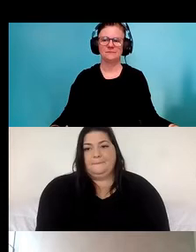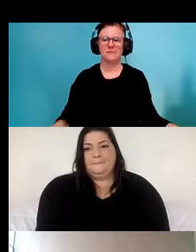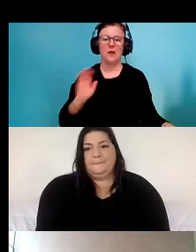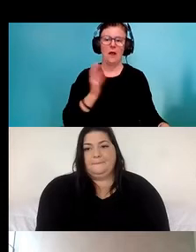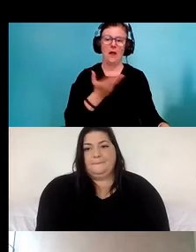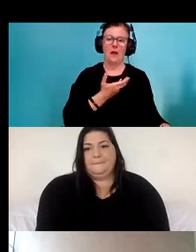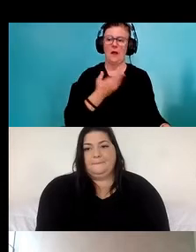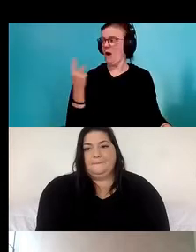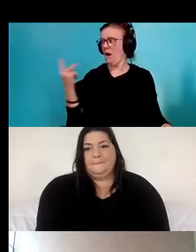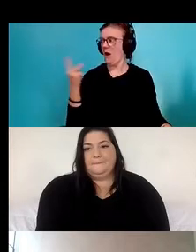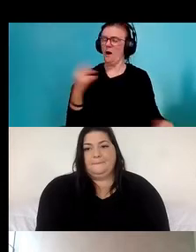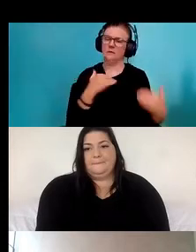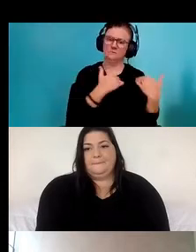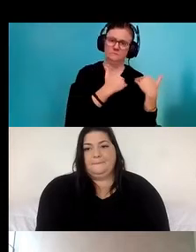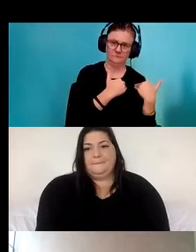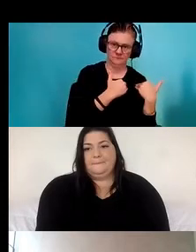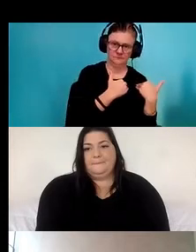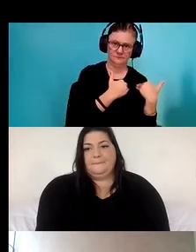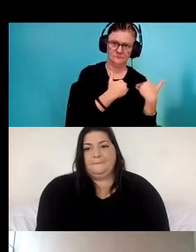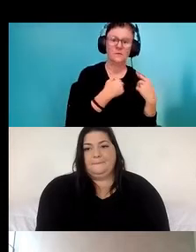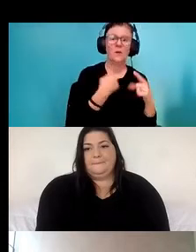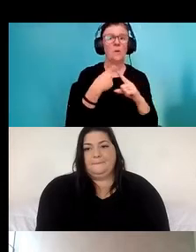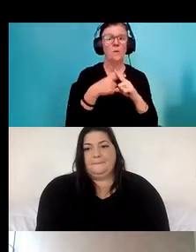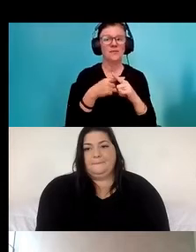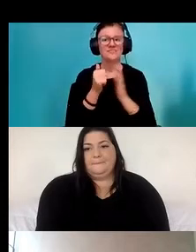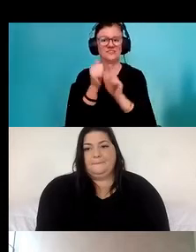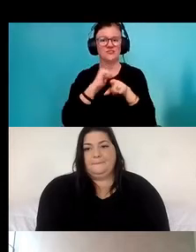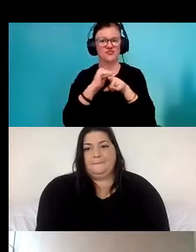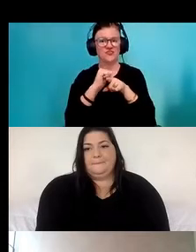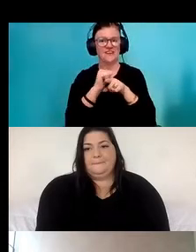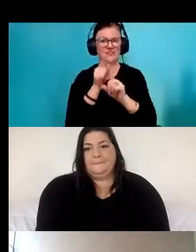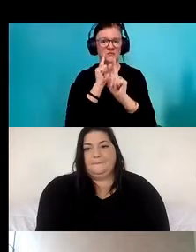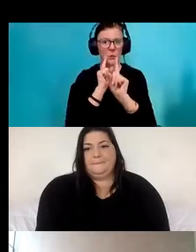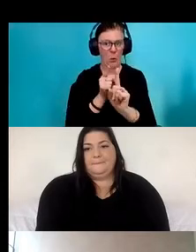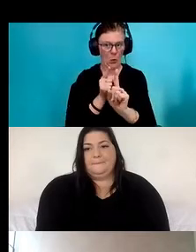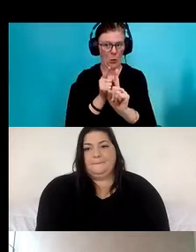Erika and I, and the goals for today's training, I wanted to orient you a little bit more